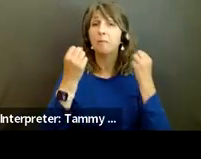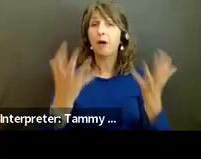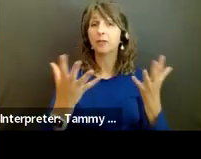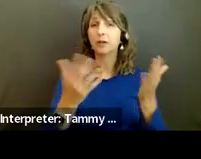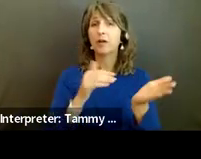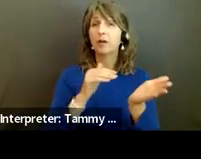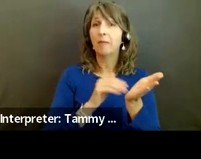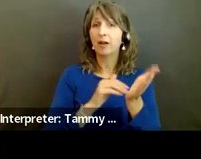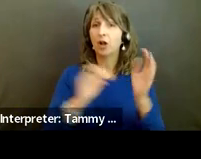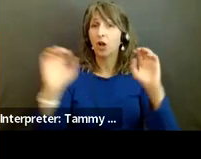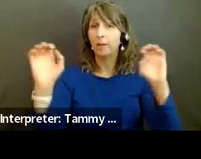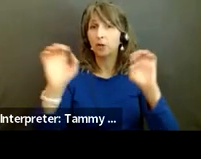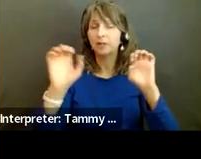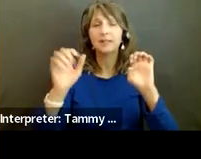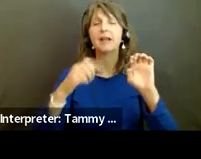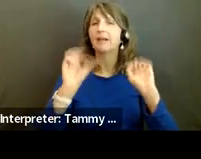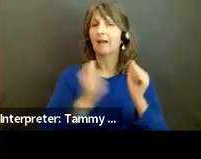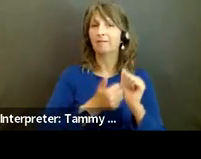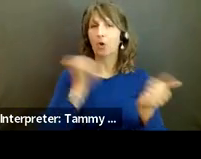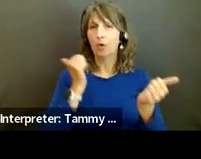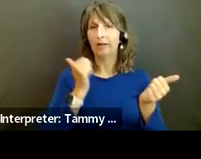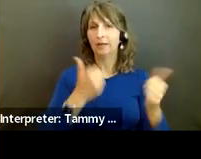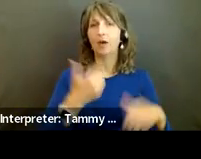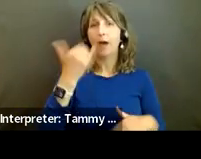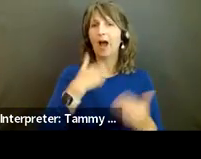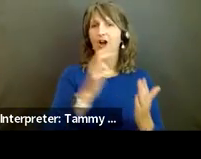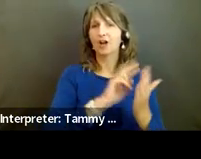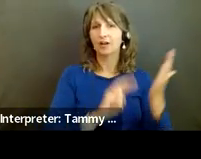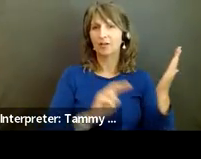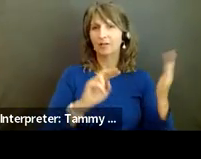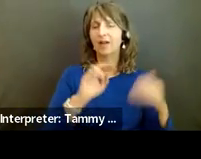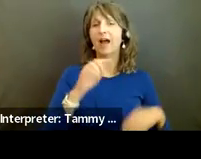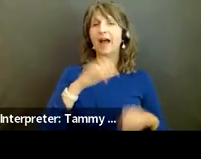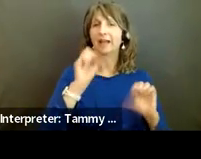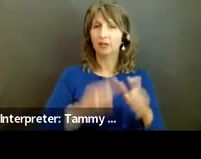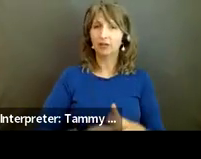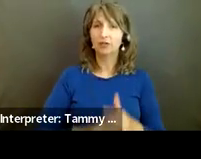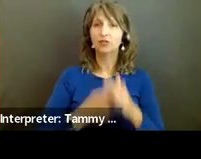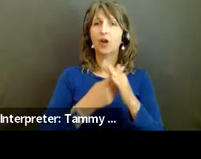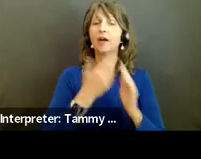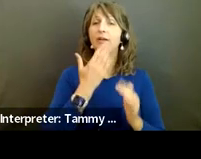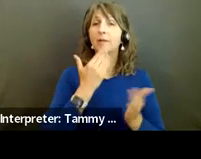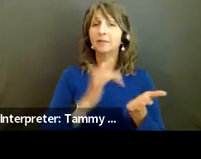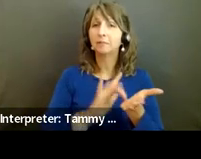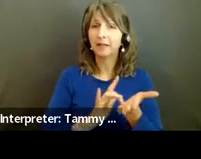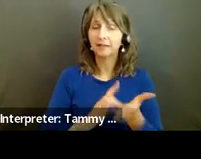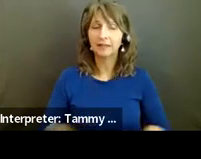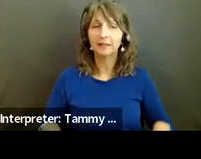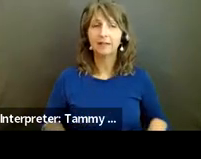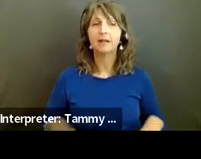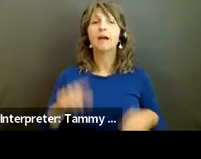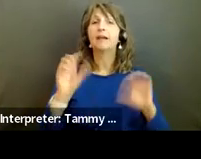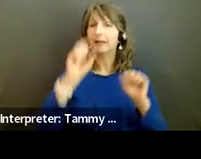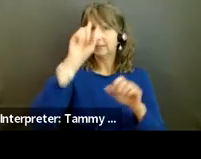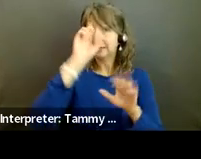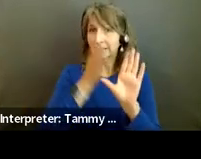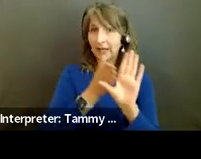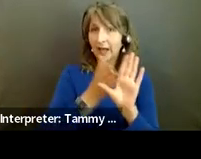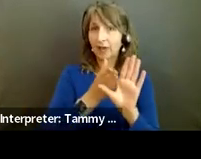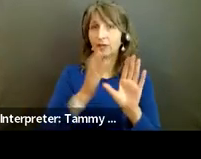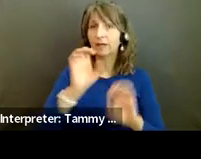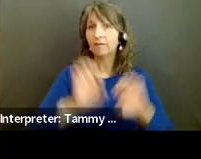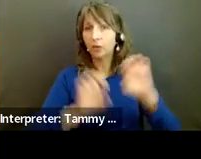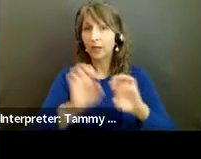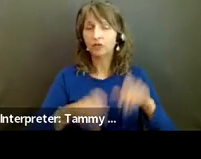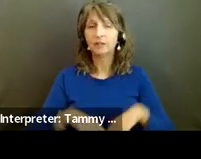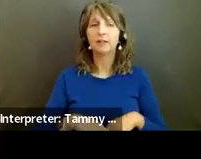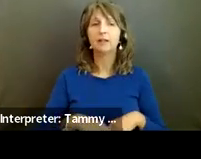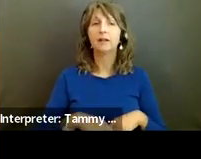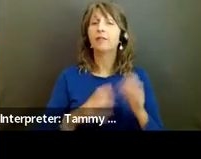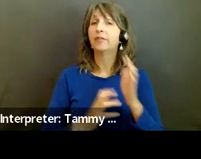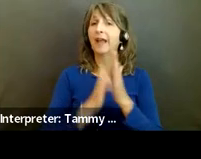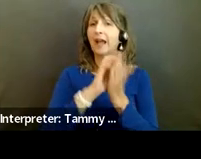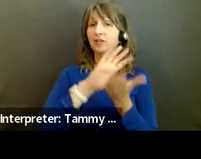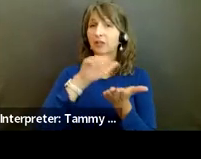I was able to start insolent immediately. I was able to expedite a psychiatric evaluation. I was able to connect her with our cancer center, connect her with breast surgery at UMC.